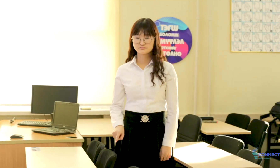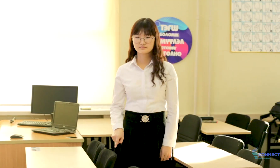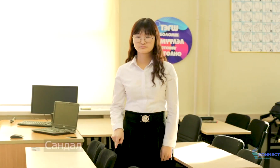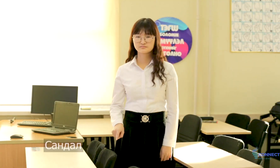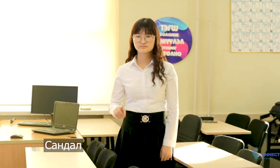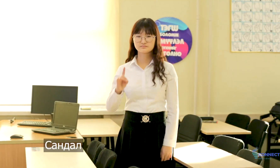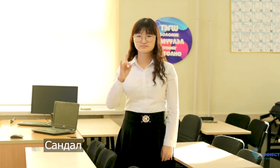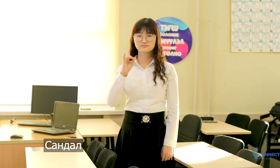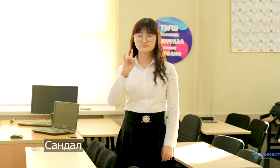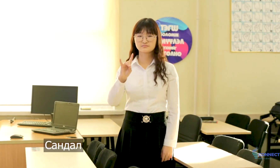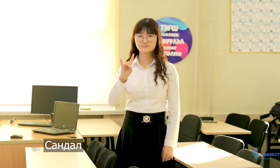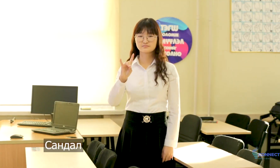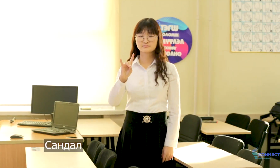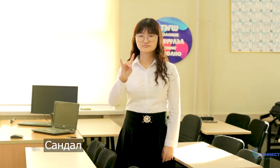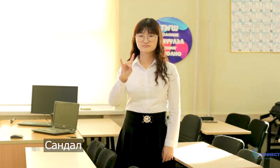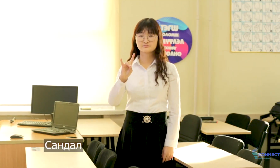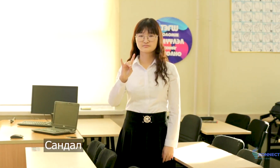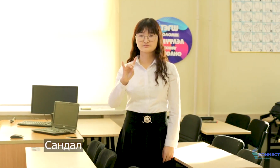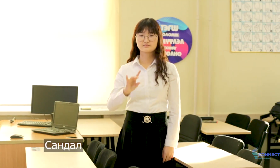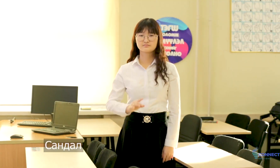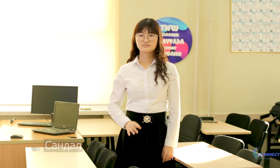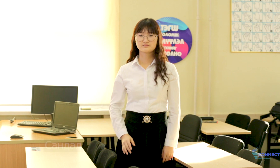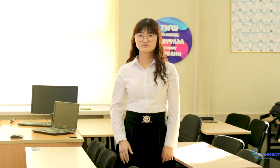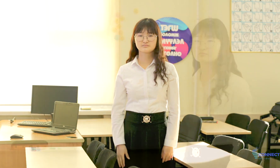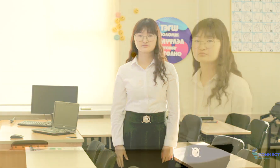chair